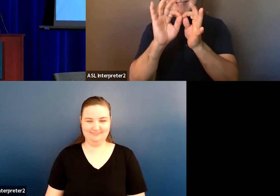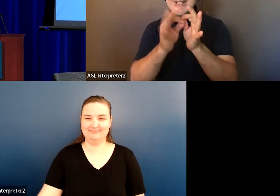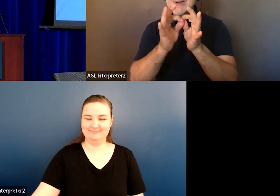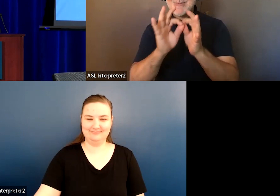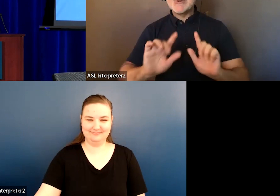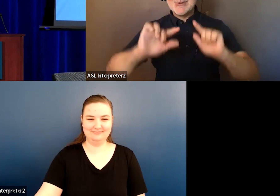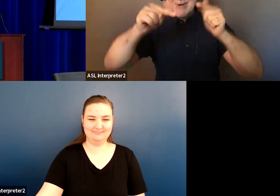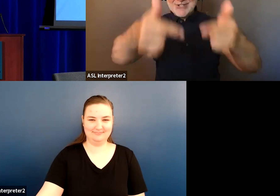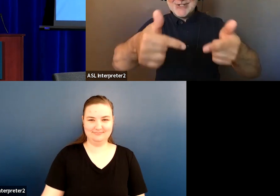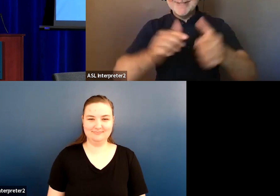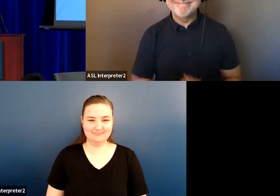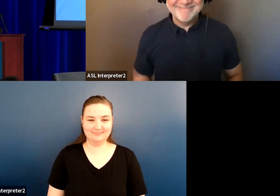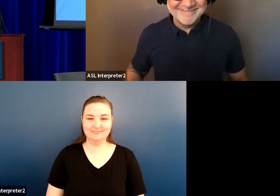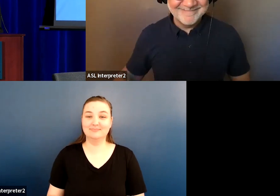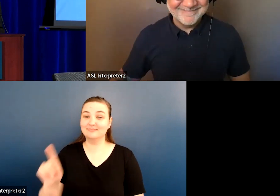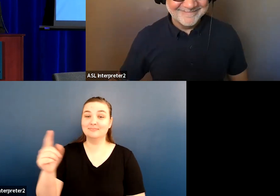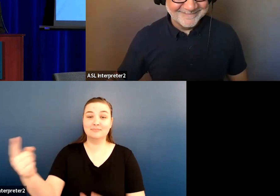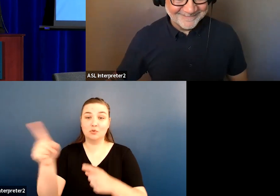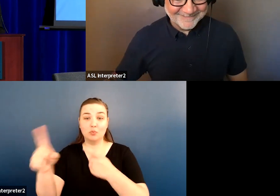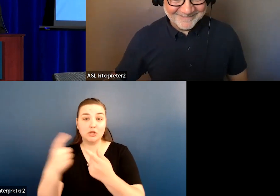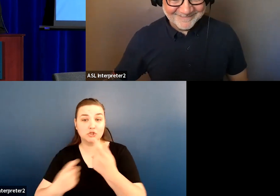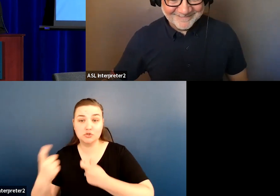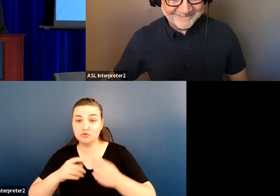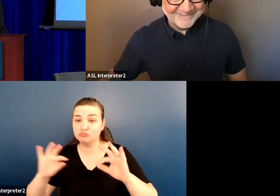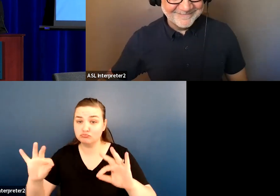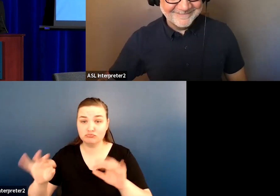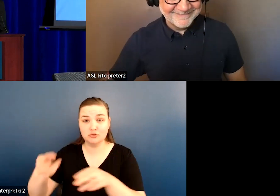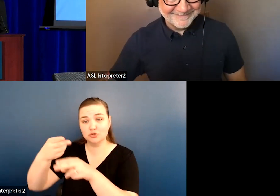We'll take a quick question, and then we're going to go into a break.